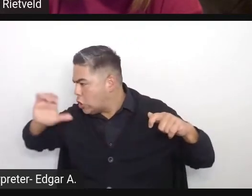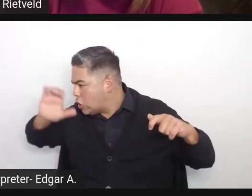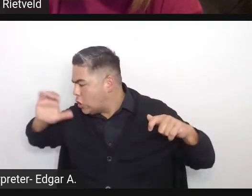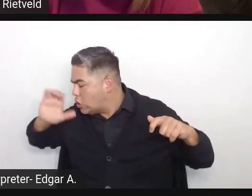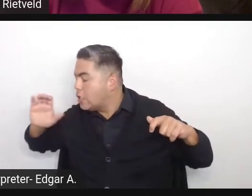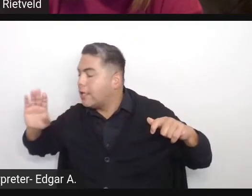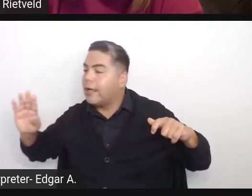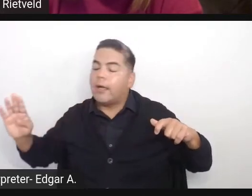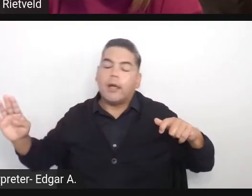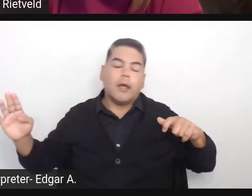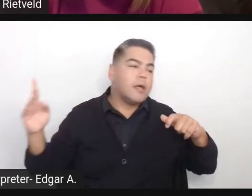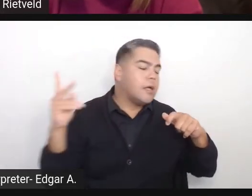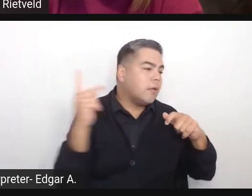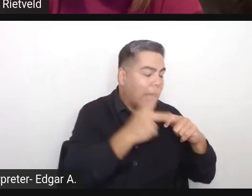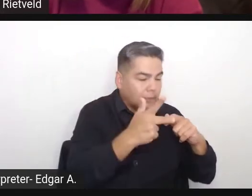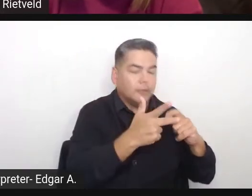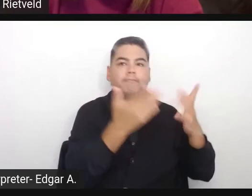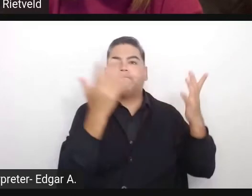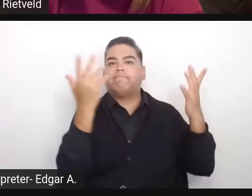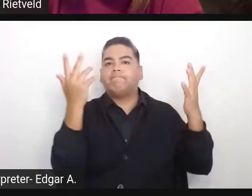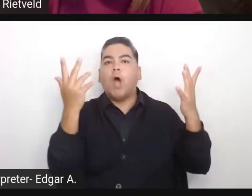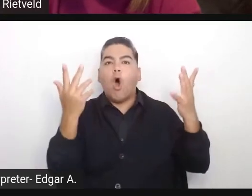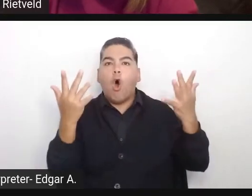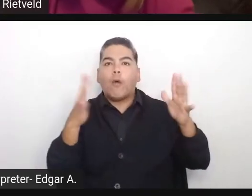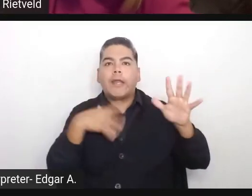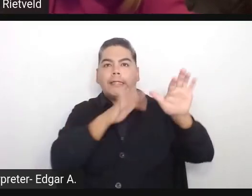This may be a more general question, but you have any thoughts